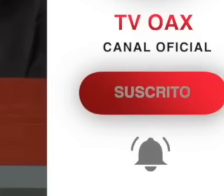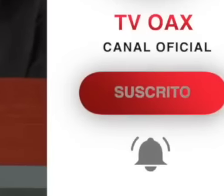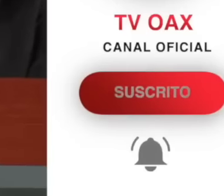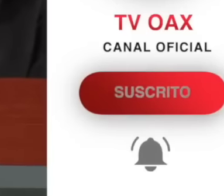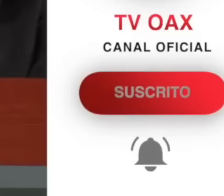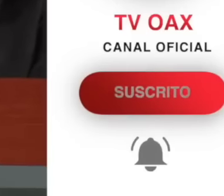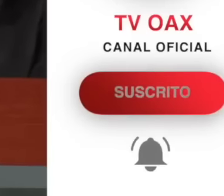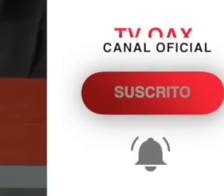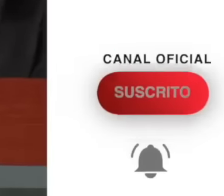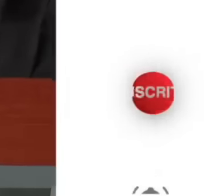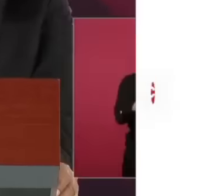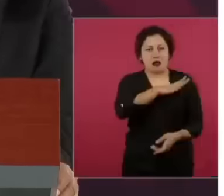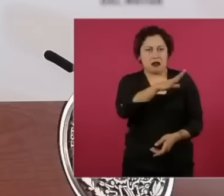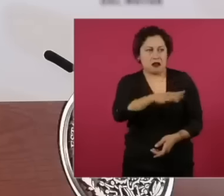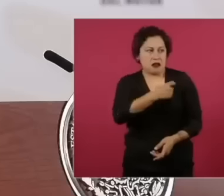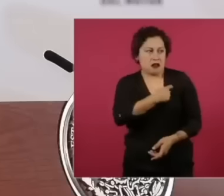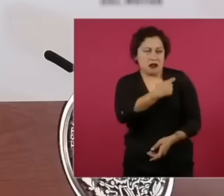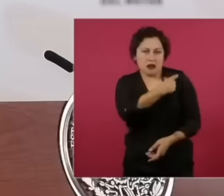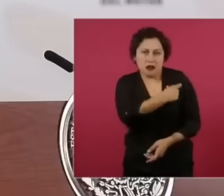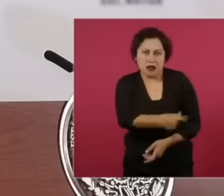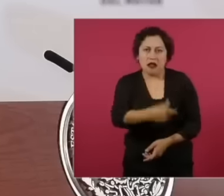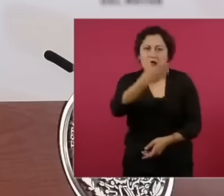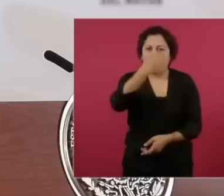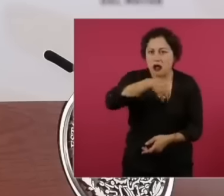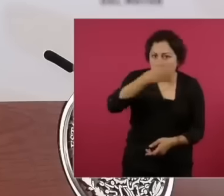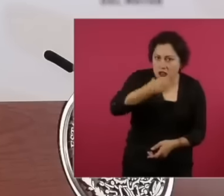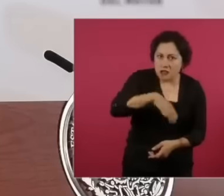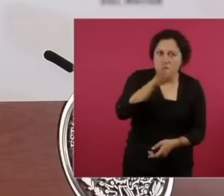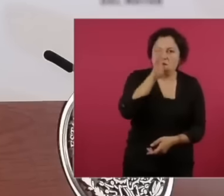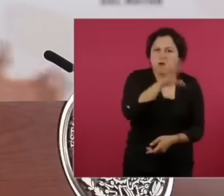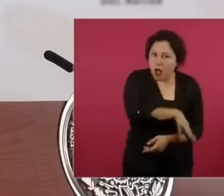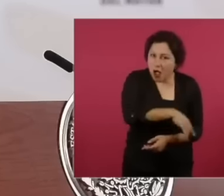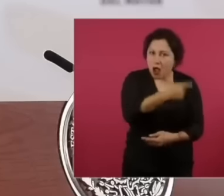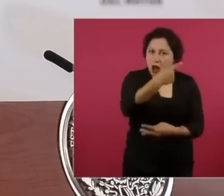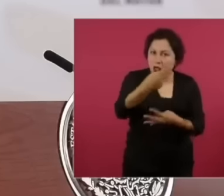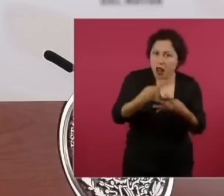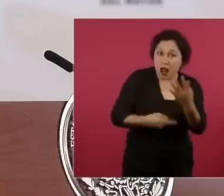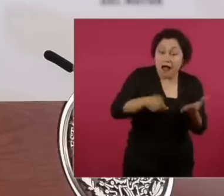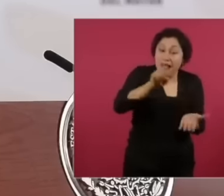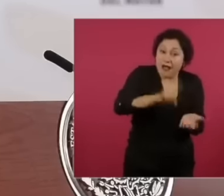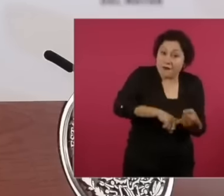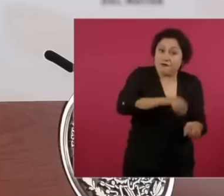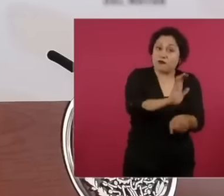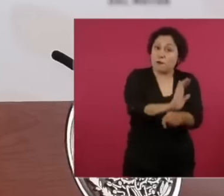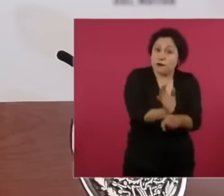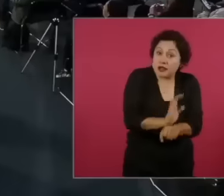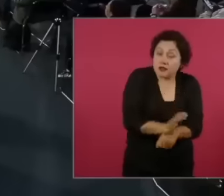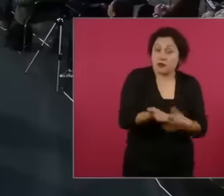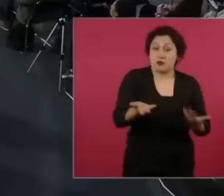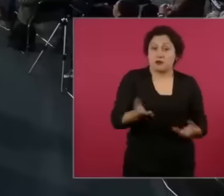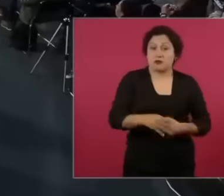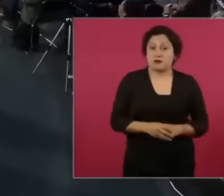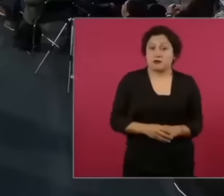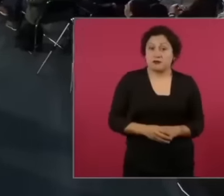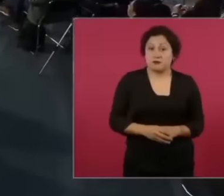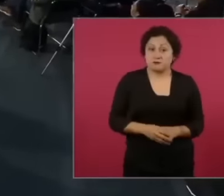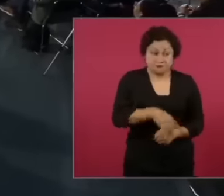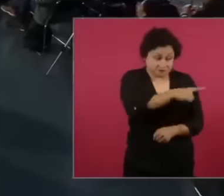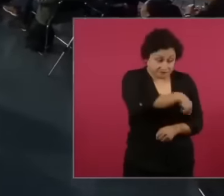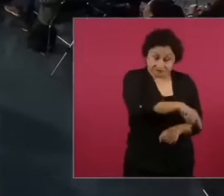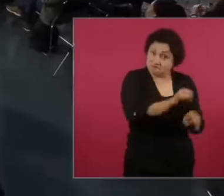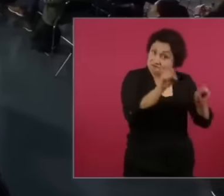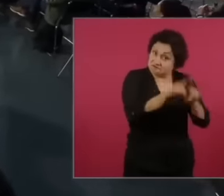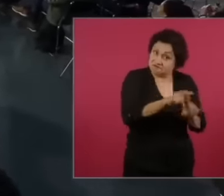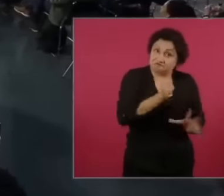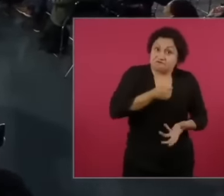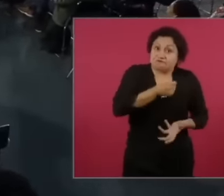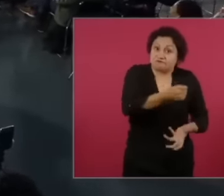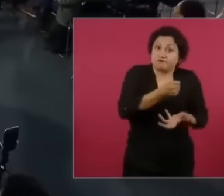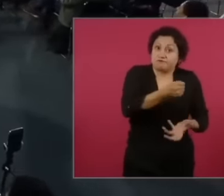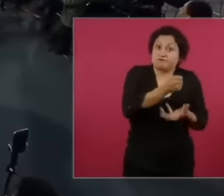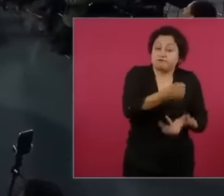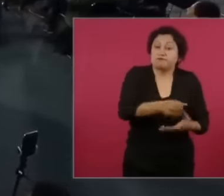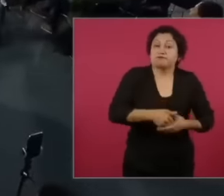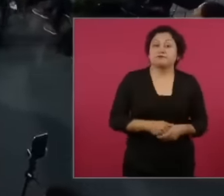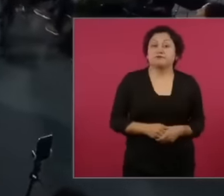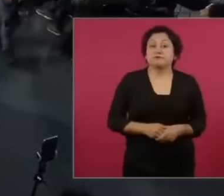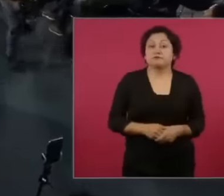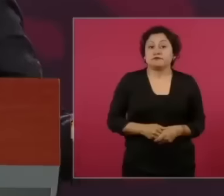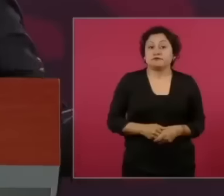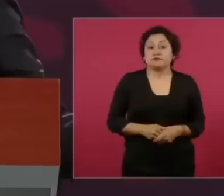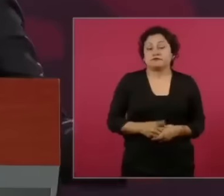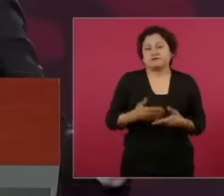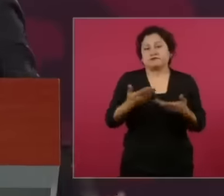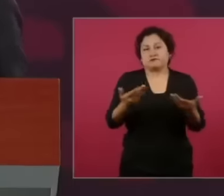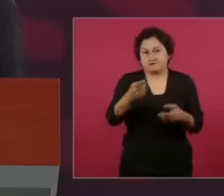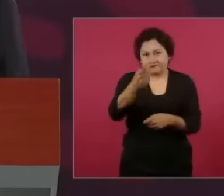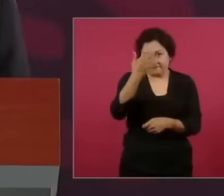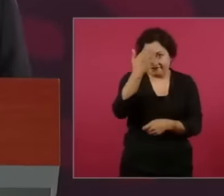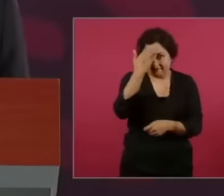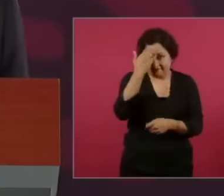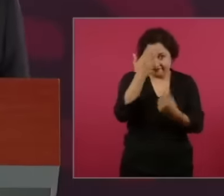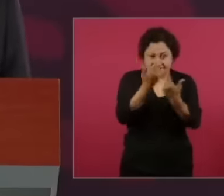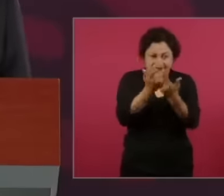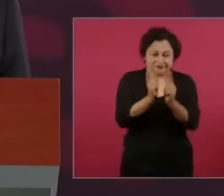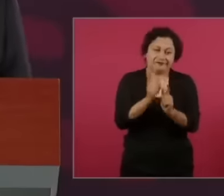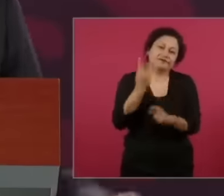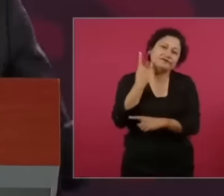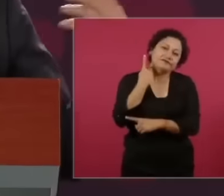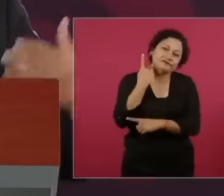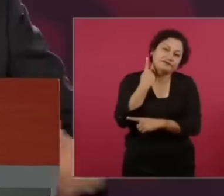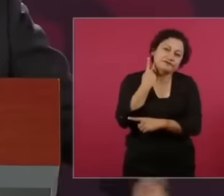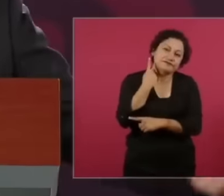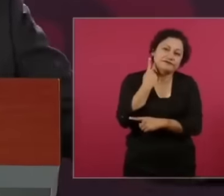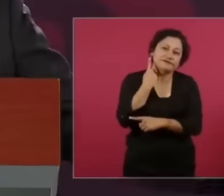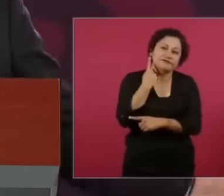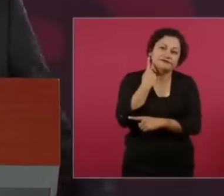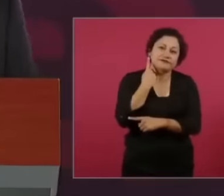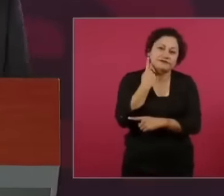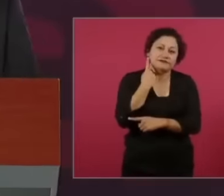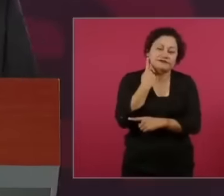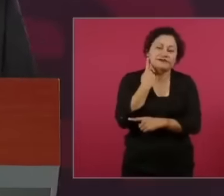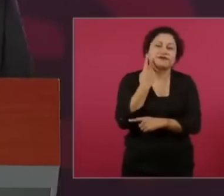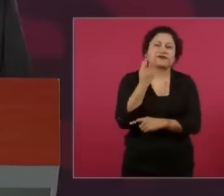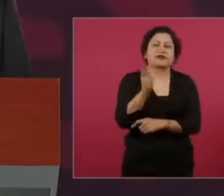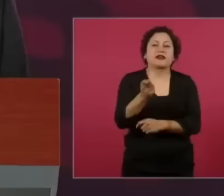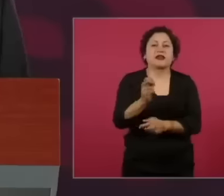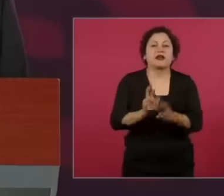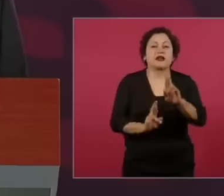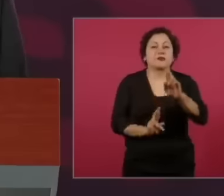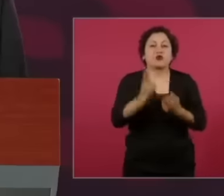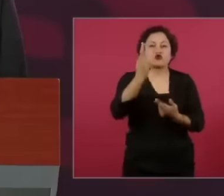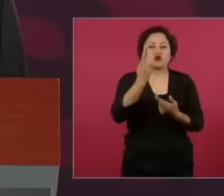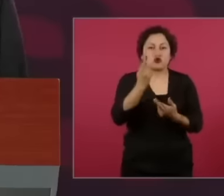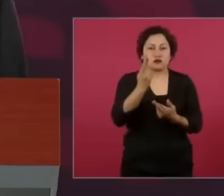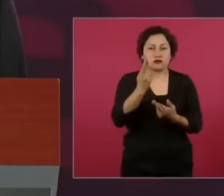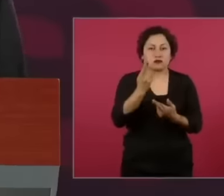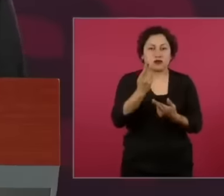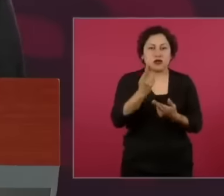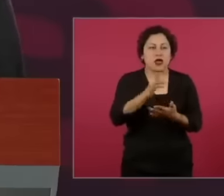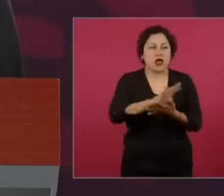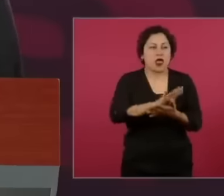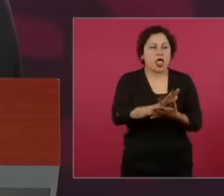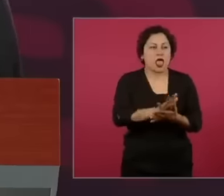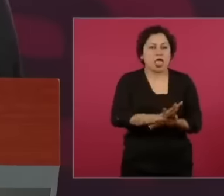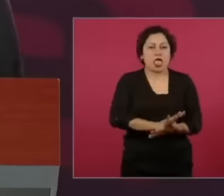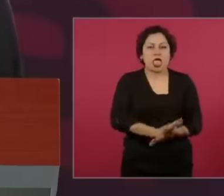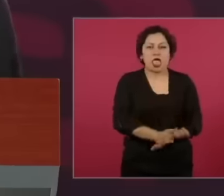Cárdenas, well they're over. The party that emerged from the revolutionary movement was swallowed.